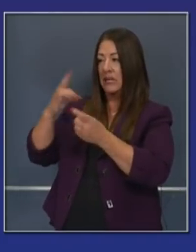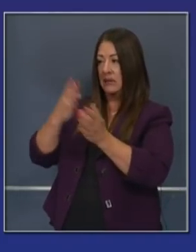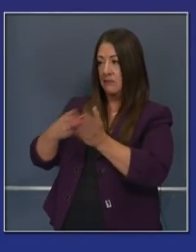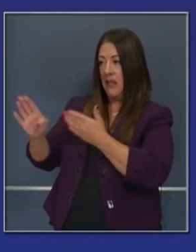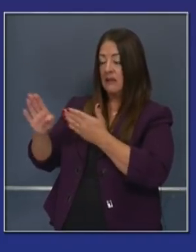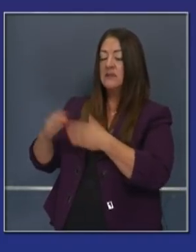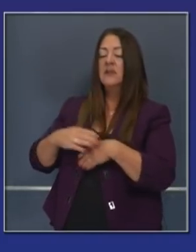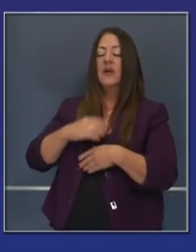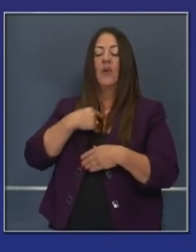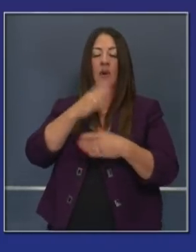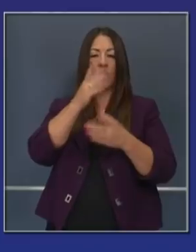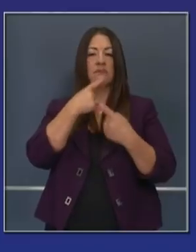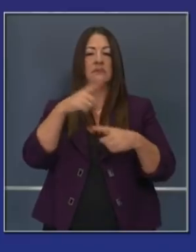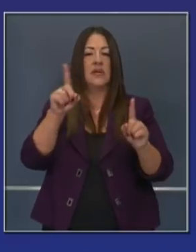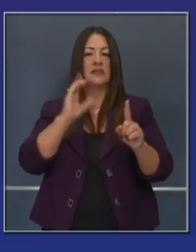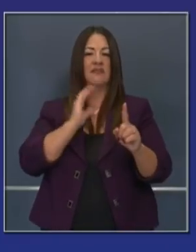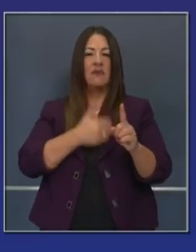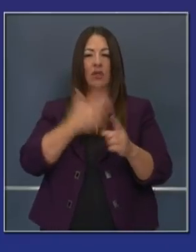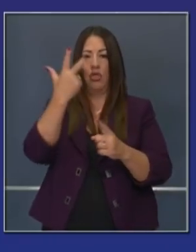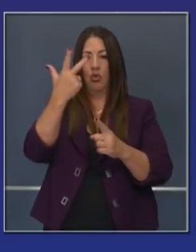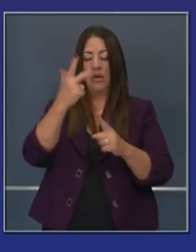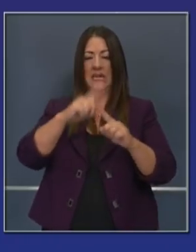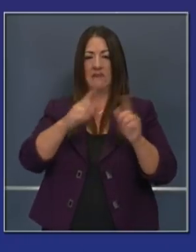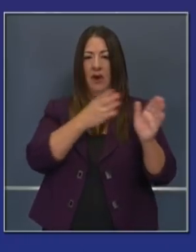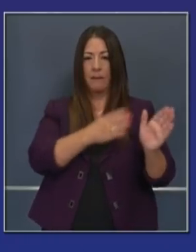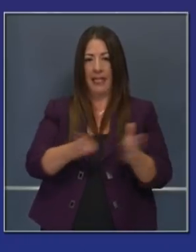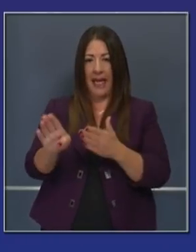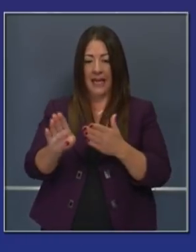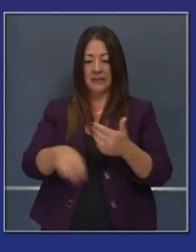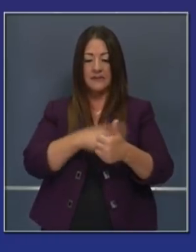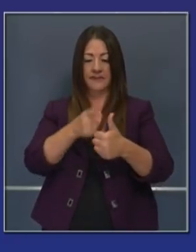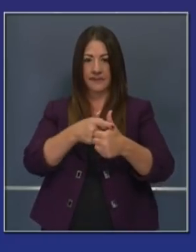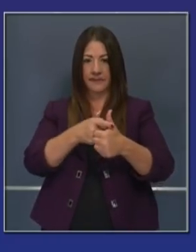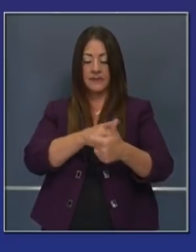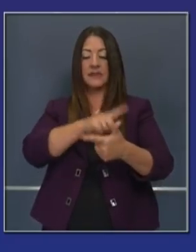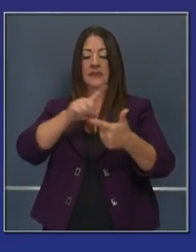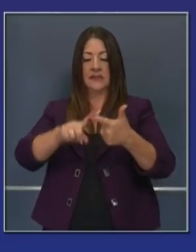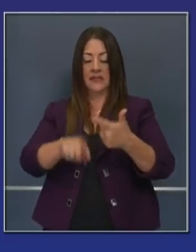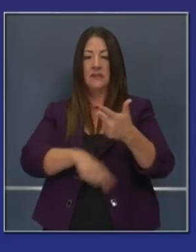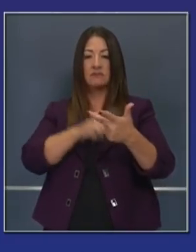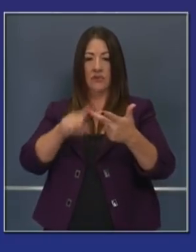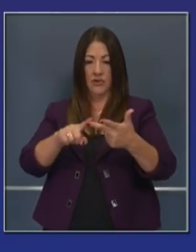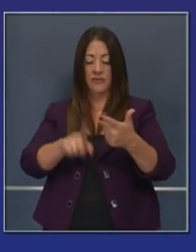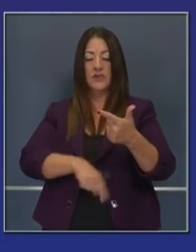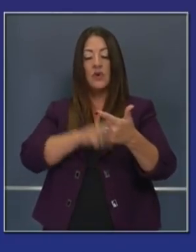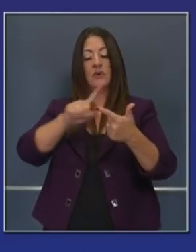TO THE CDC AND OUR FEDERAL PARTNERS JUST OVER A WEEK AGO.